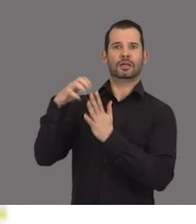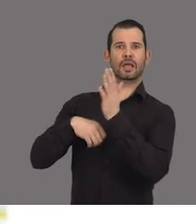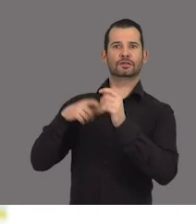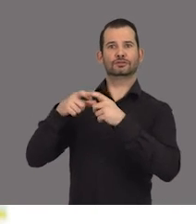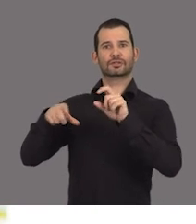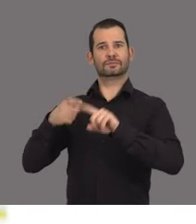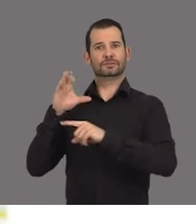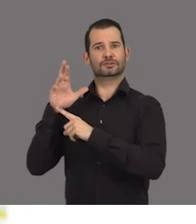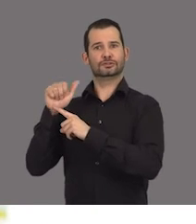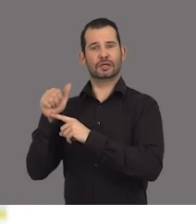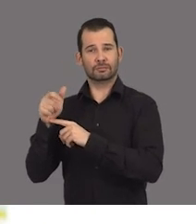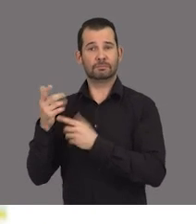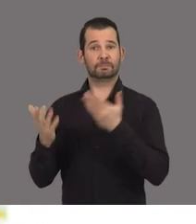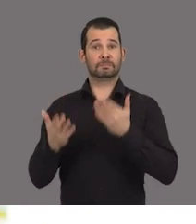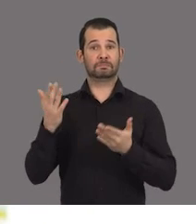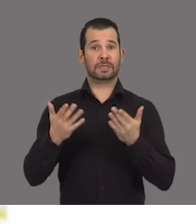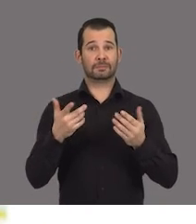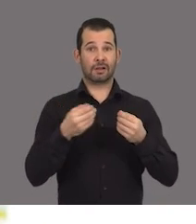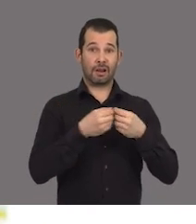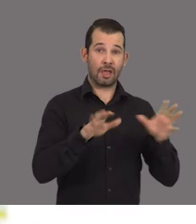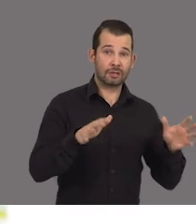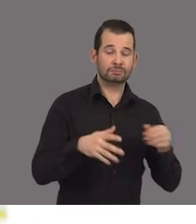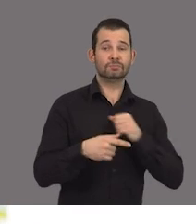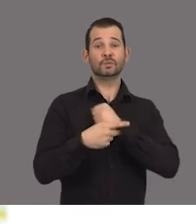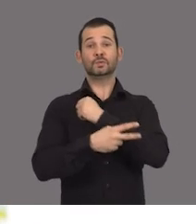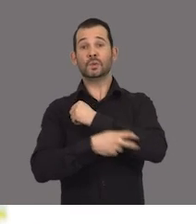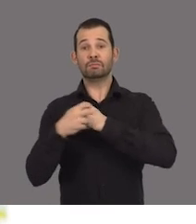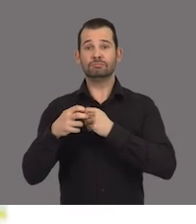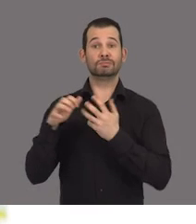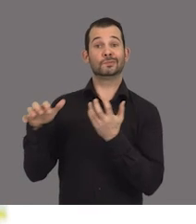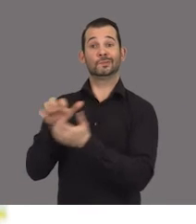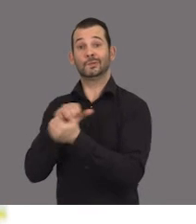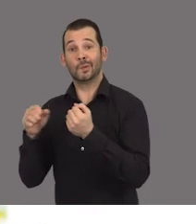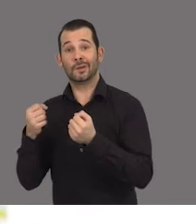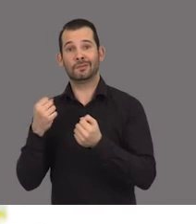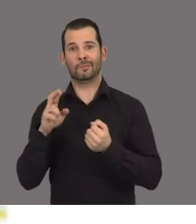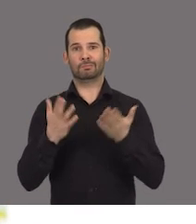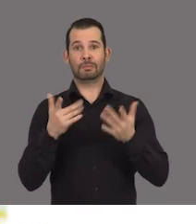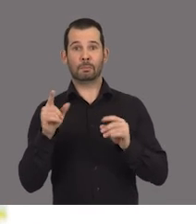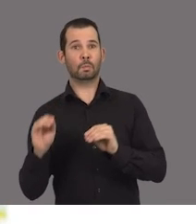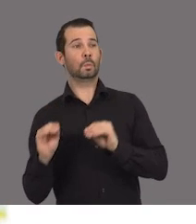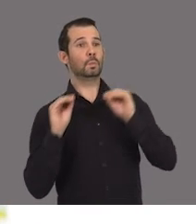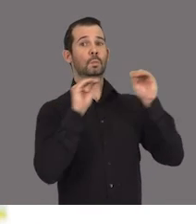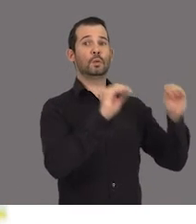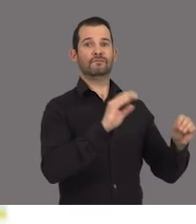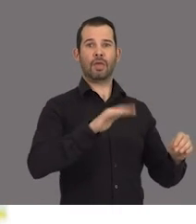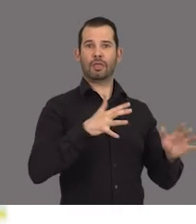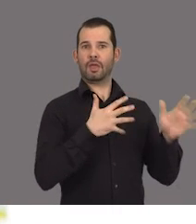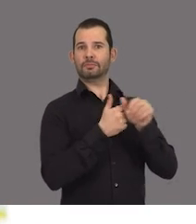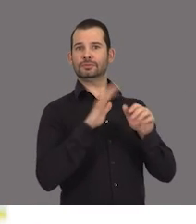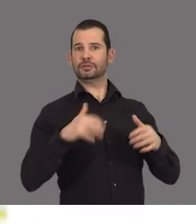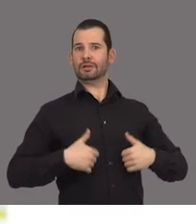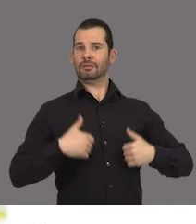It may have been lost, stolen, destroyed, or you may have moved and not updated your address.